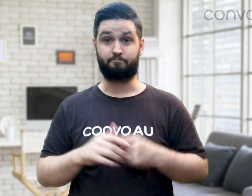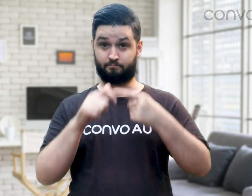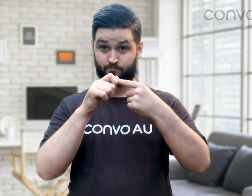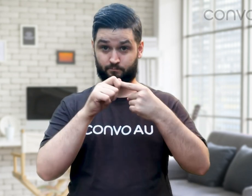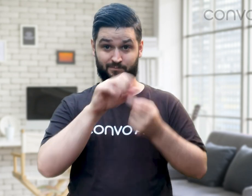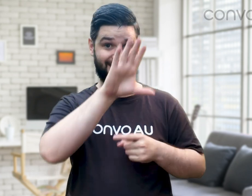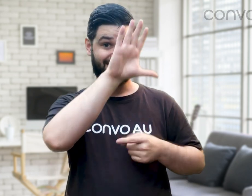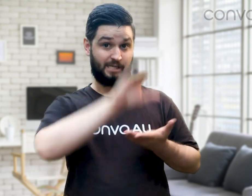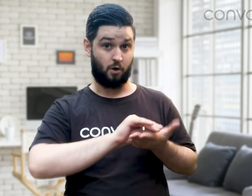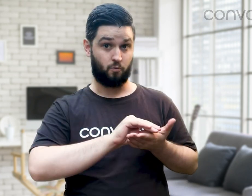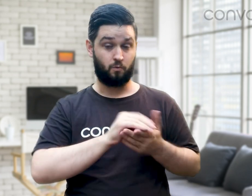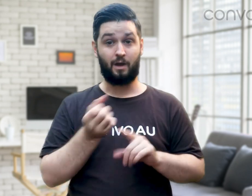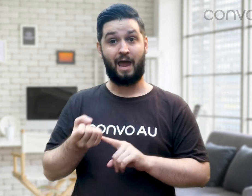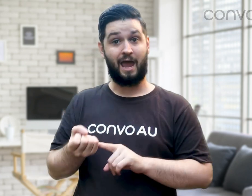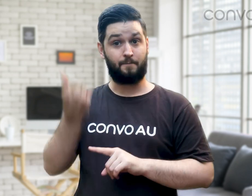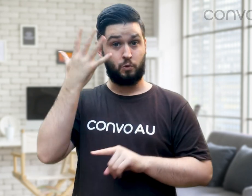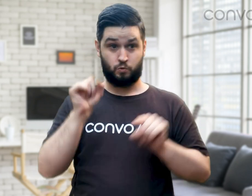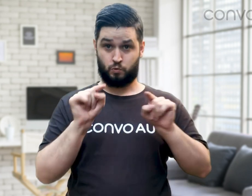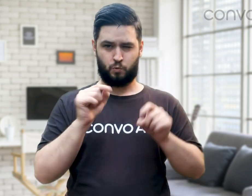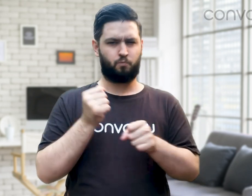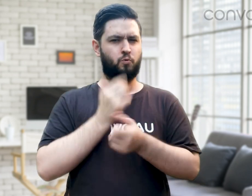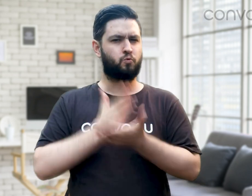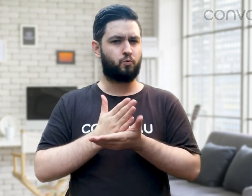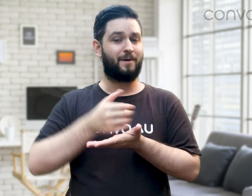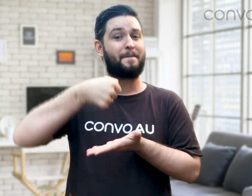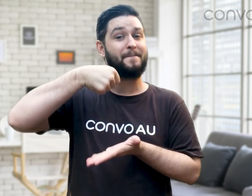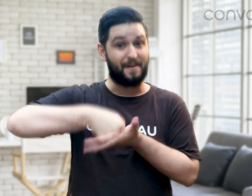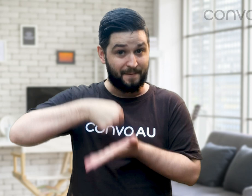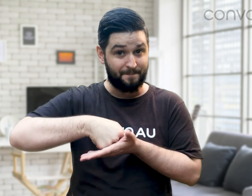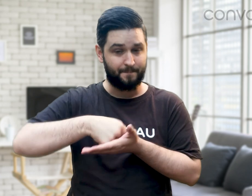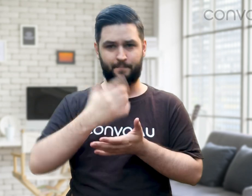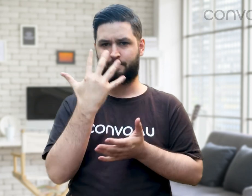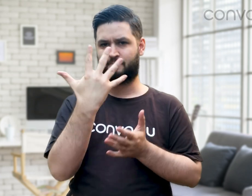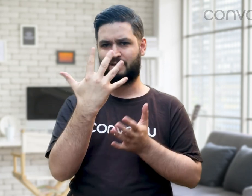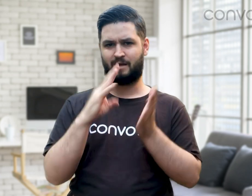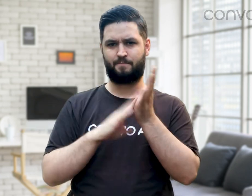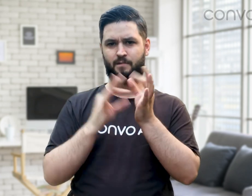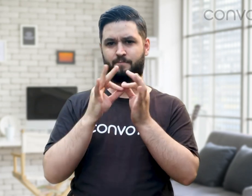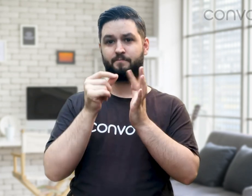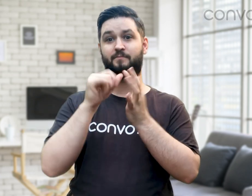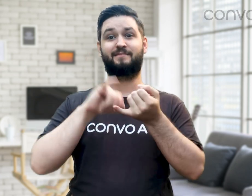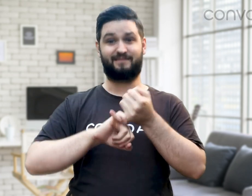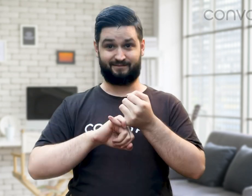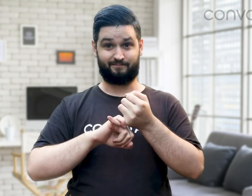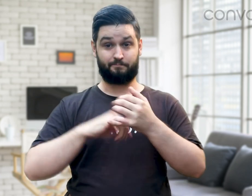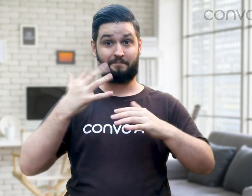First; “Download” and Upload” – these need a minimum of 5mb/ps.